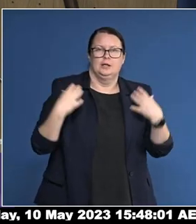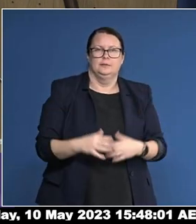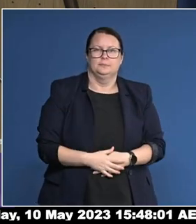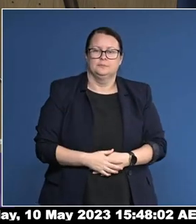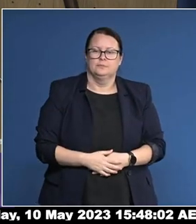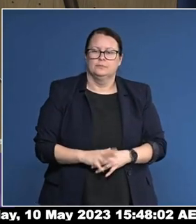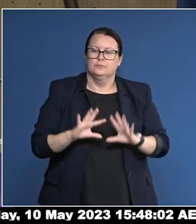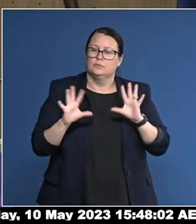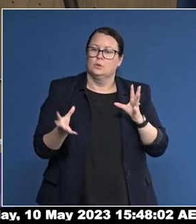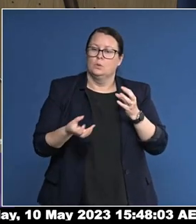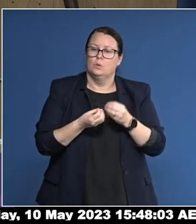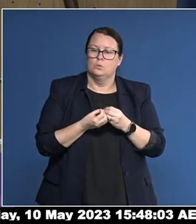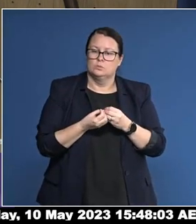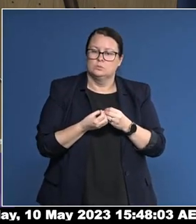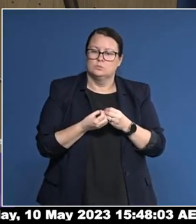us through the private sessions process.